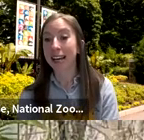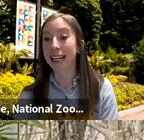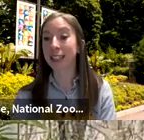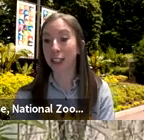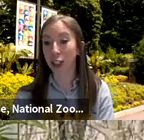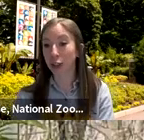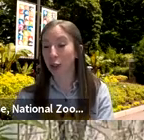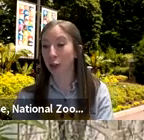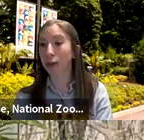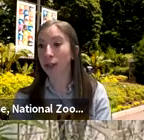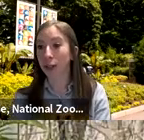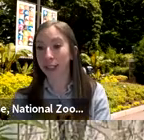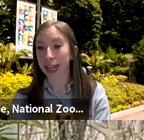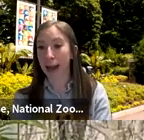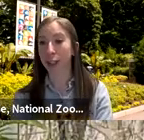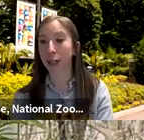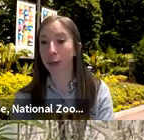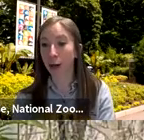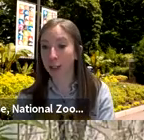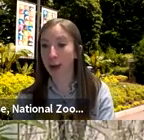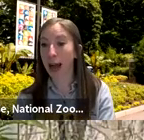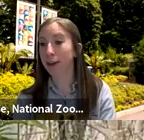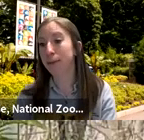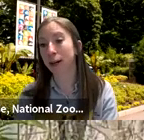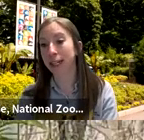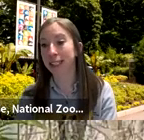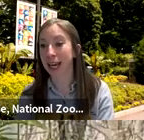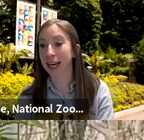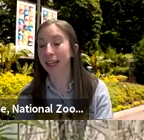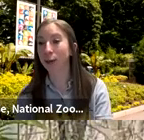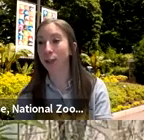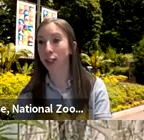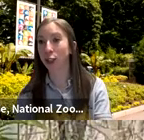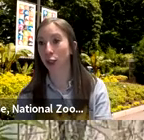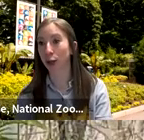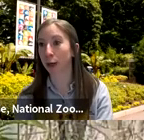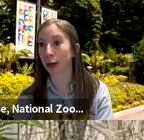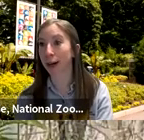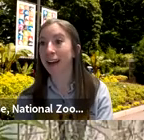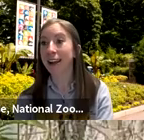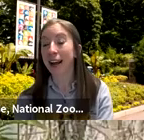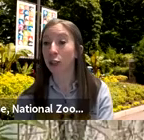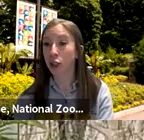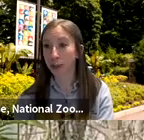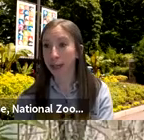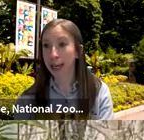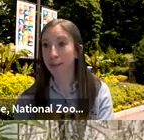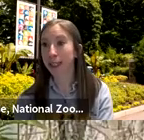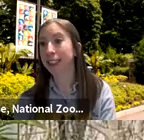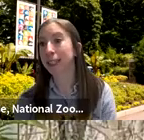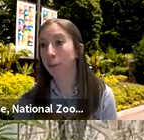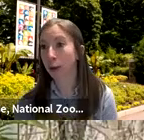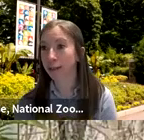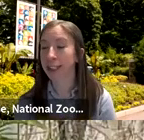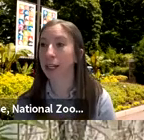In addition to the closed captioning, we also have an American Sign Language interpreter.